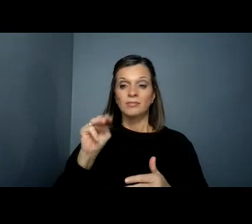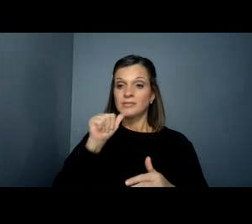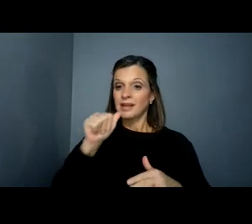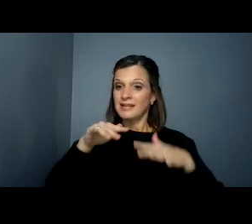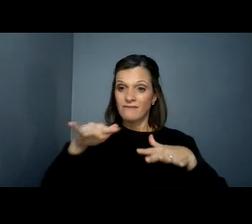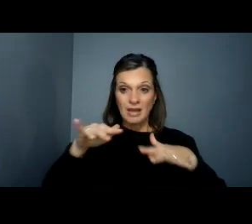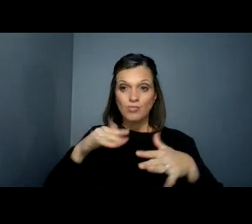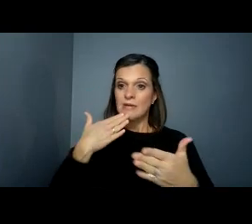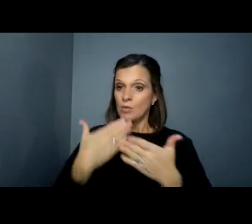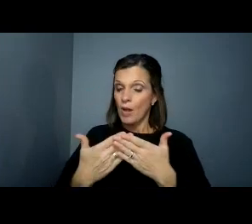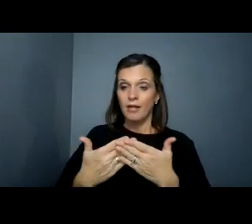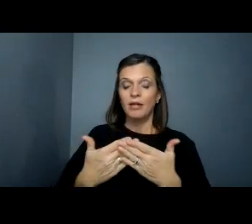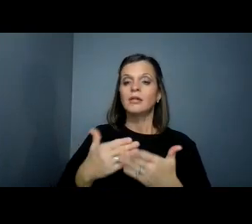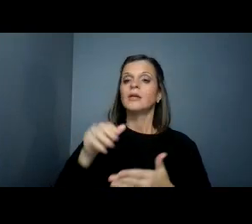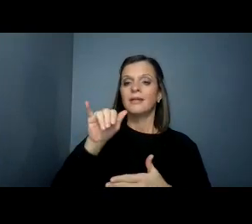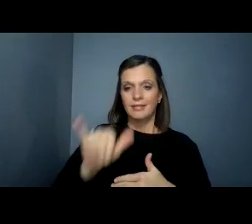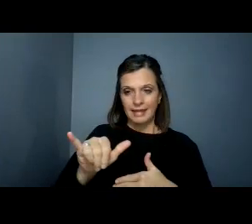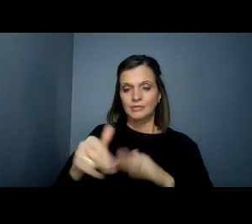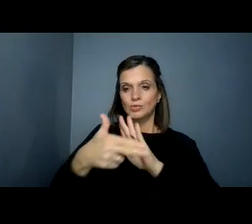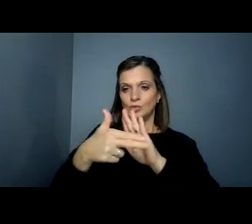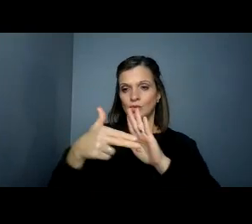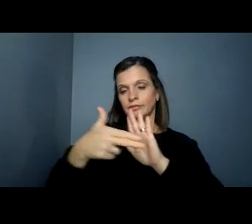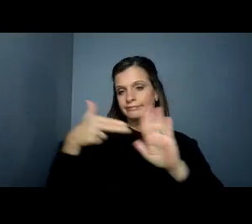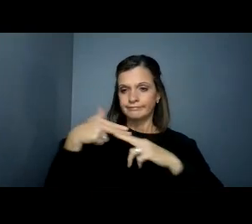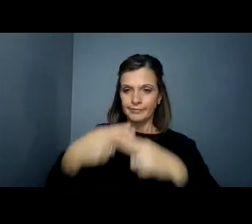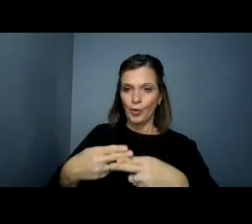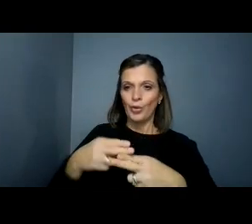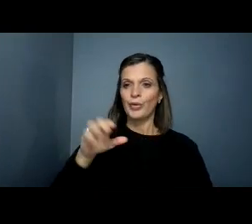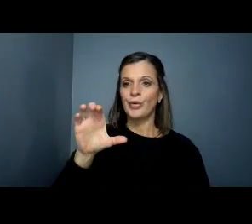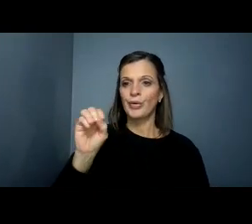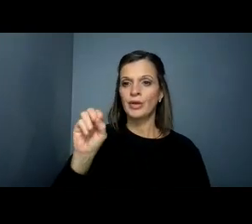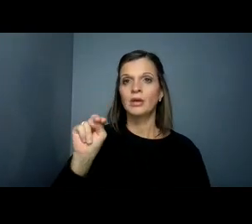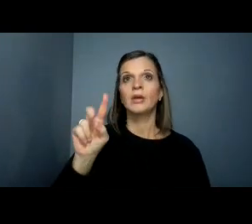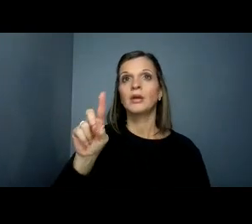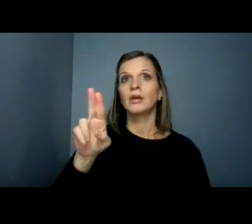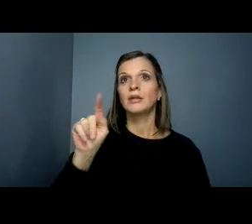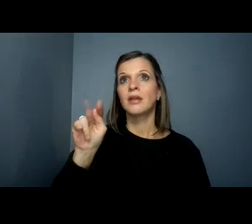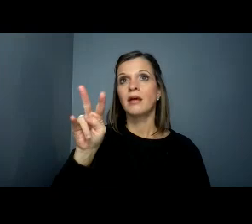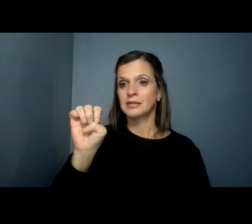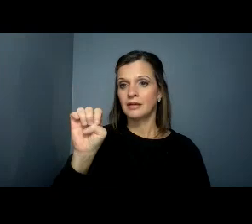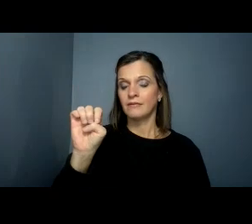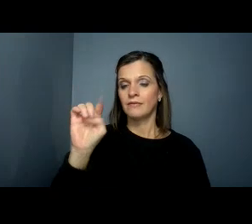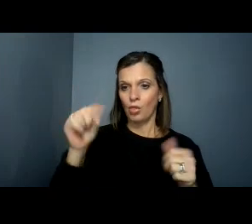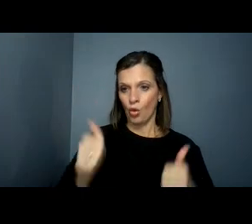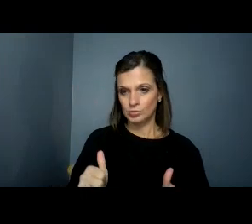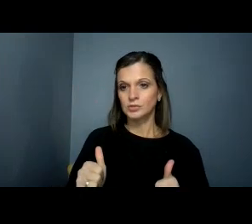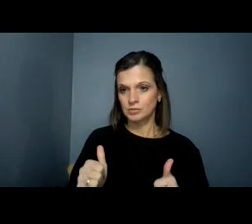So yeah, that's exactly what happens if we start. We start the very first thing we do, and if you